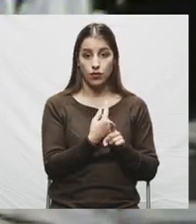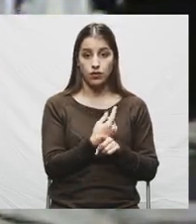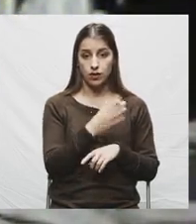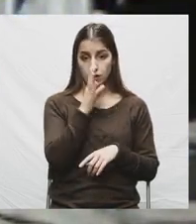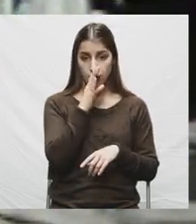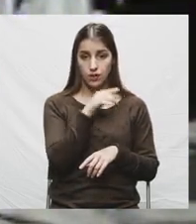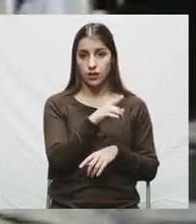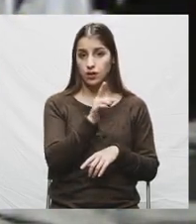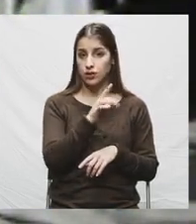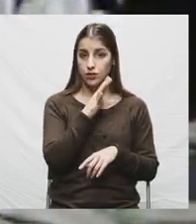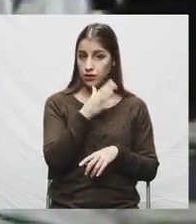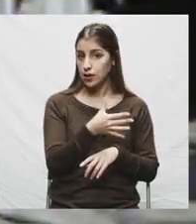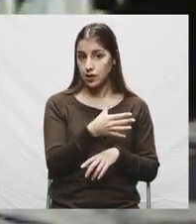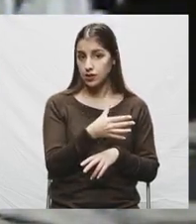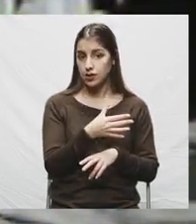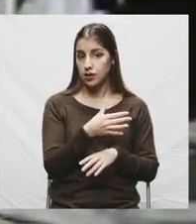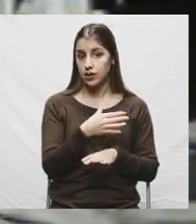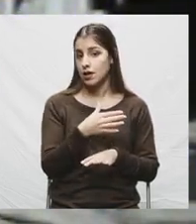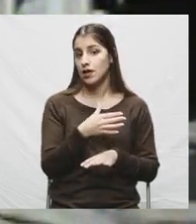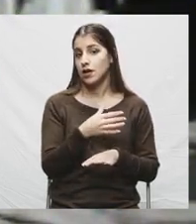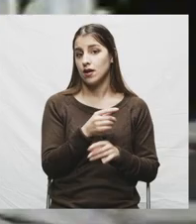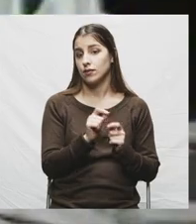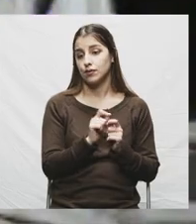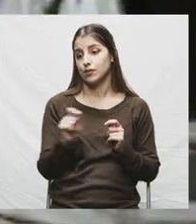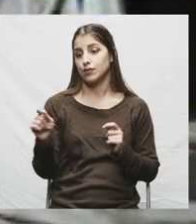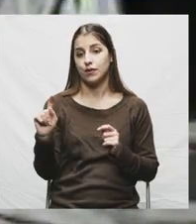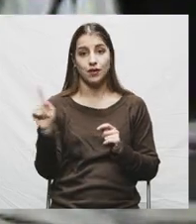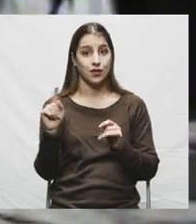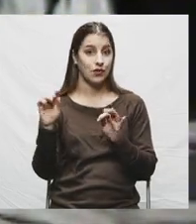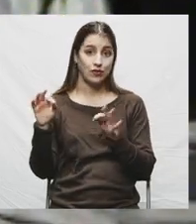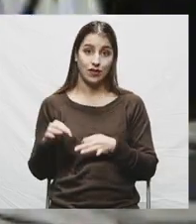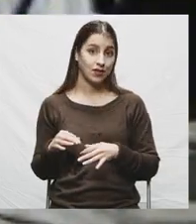As long as he didn't say it, the scene would not end. And he was a challenger!